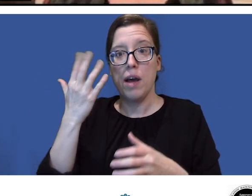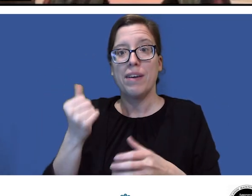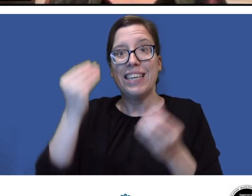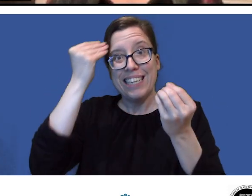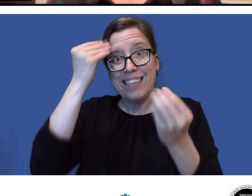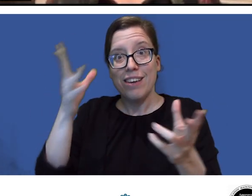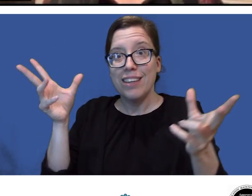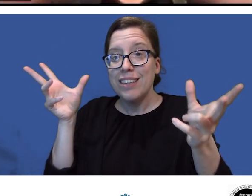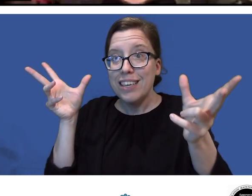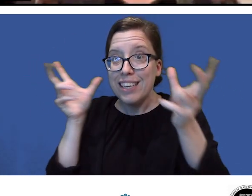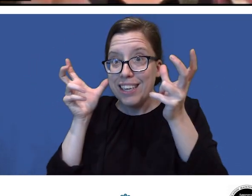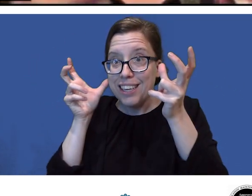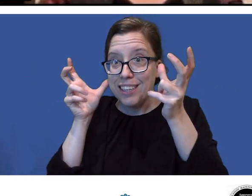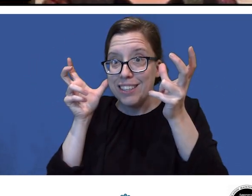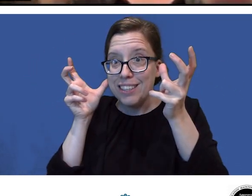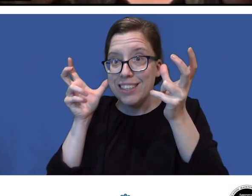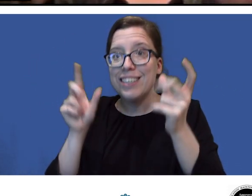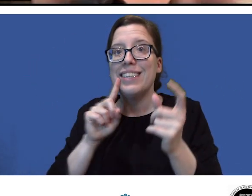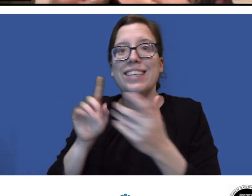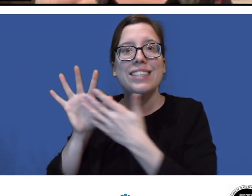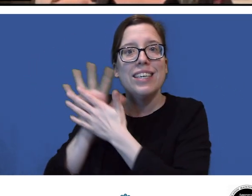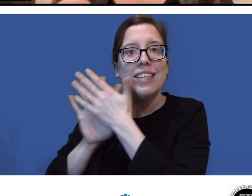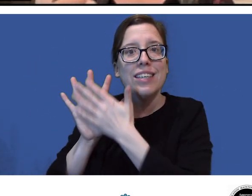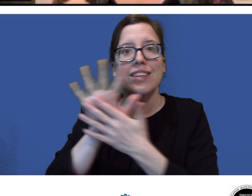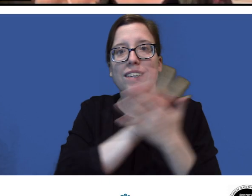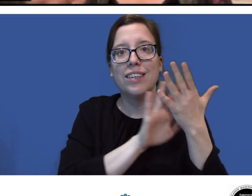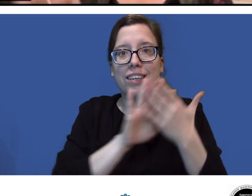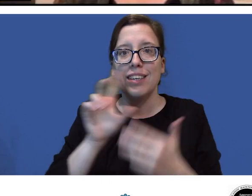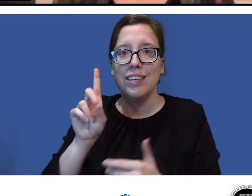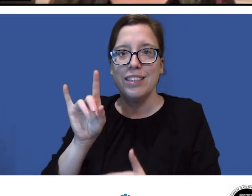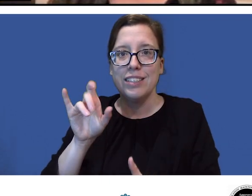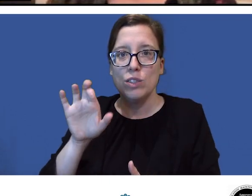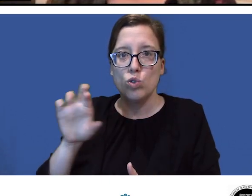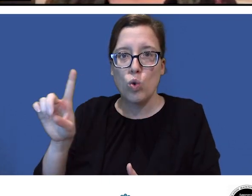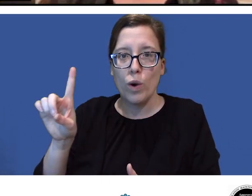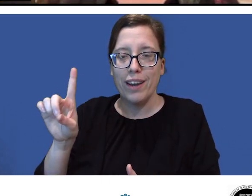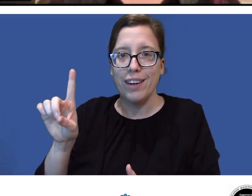They're not getting non-distorted information, visually or auditorily,